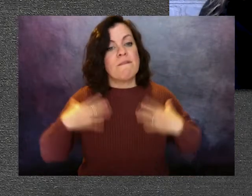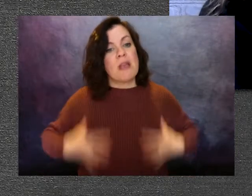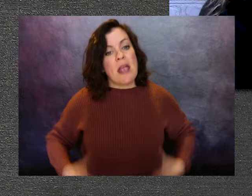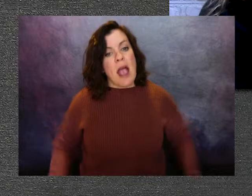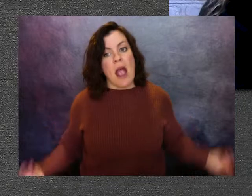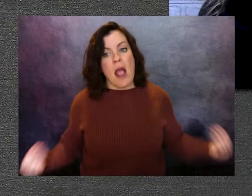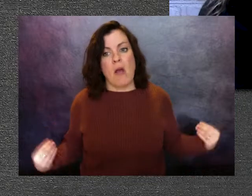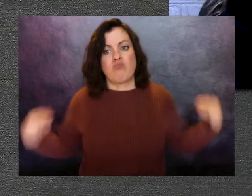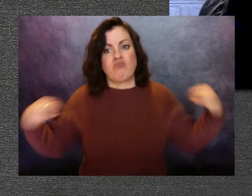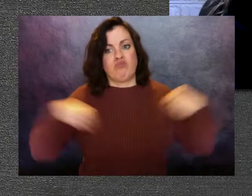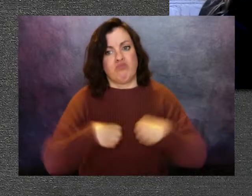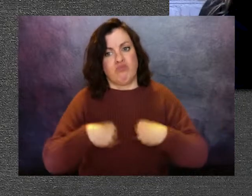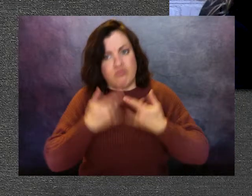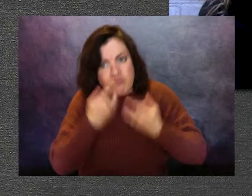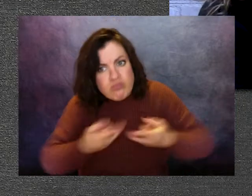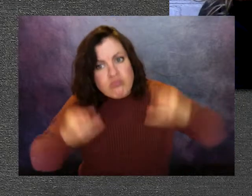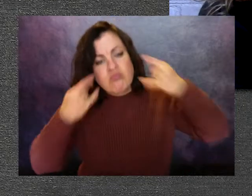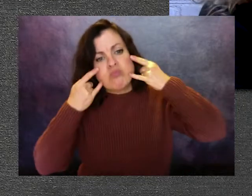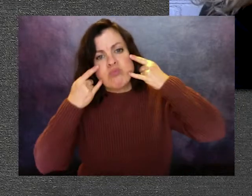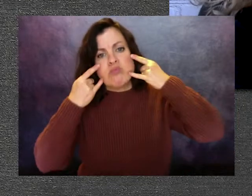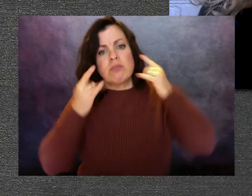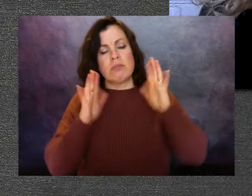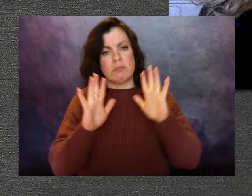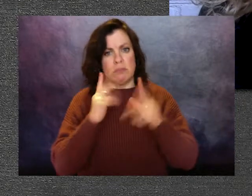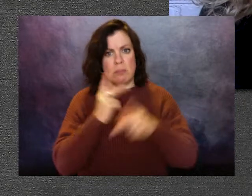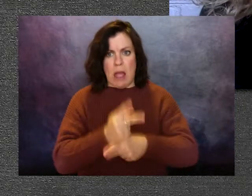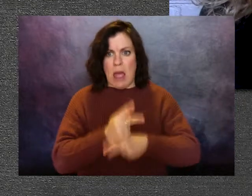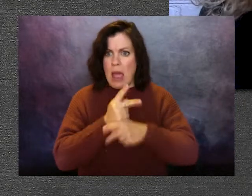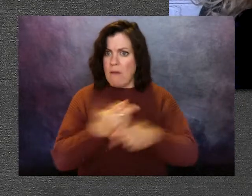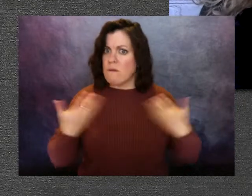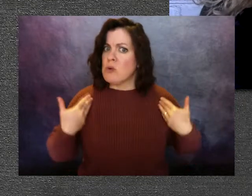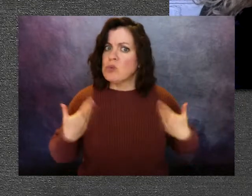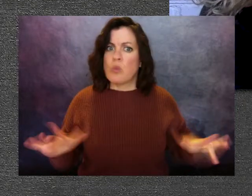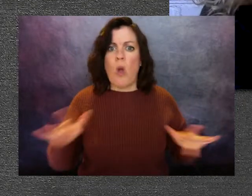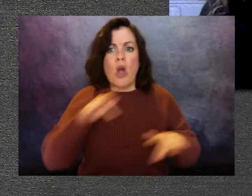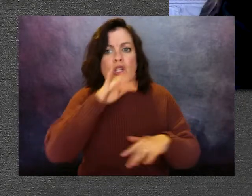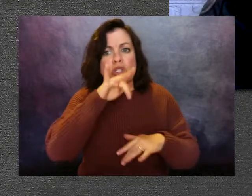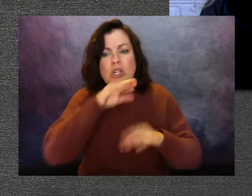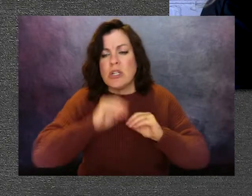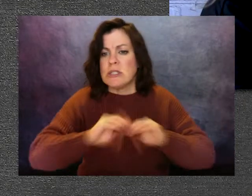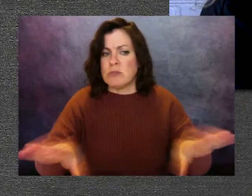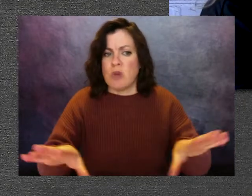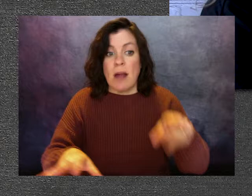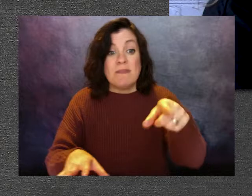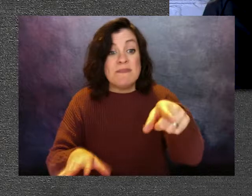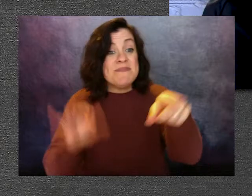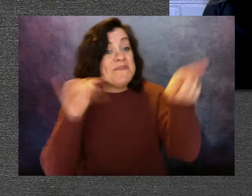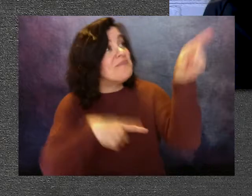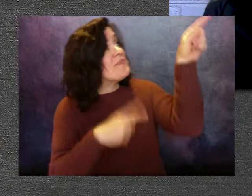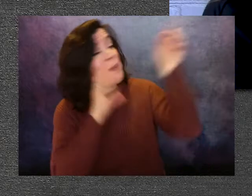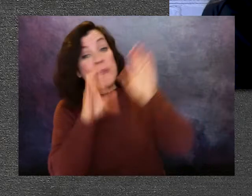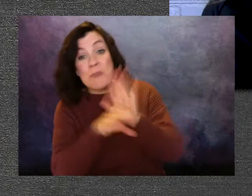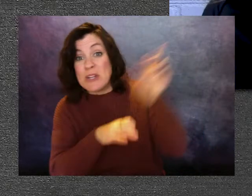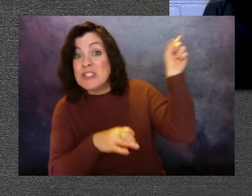These clothes protect against germs. An assistant gives the dog a shot so it will sleep. That way the dog will just lay there,